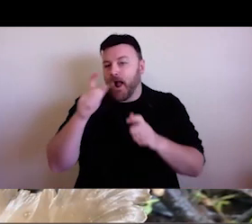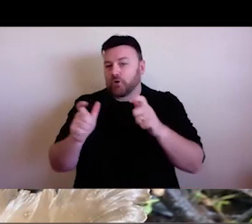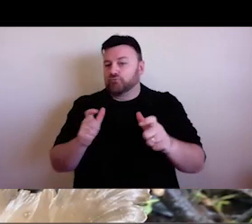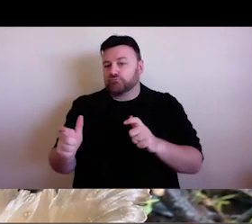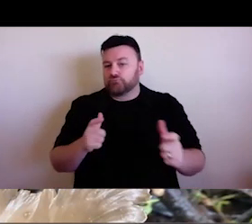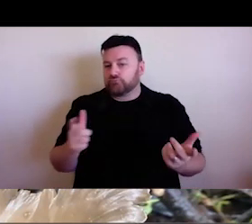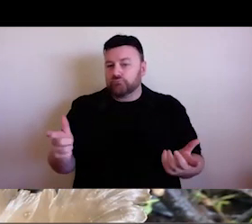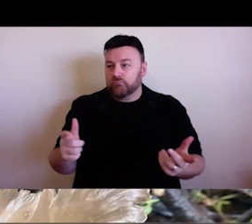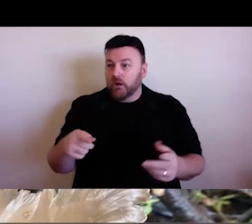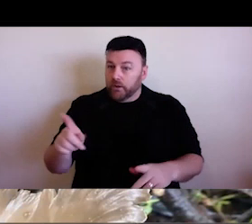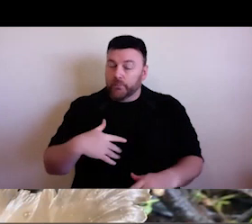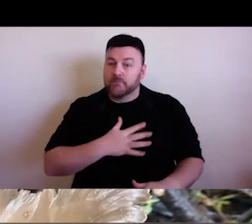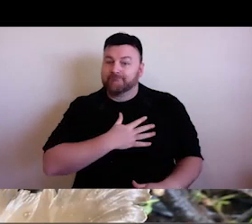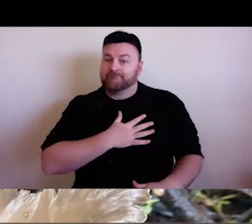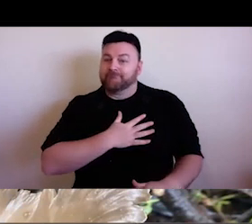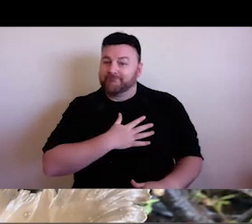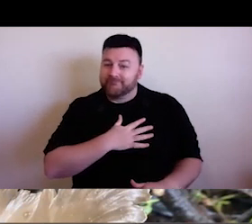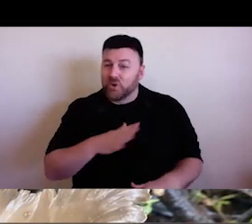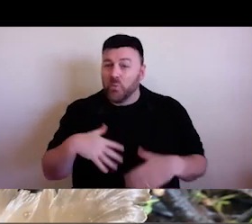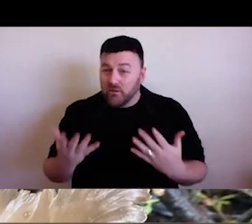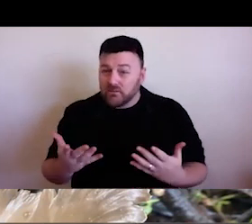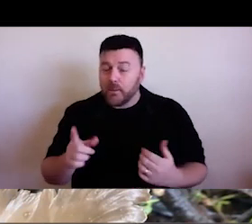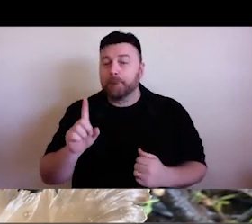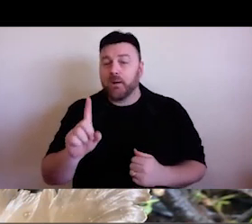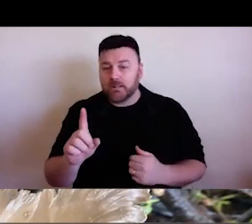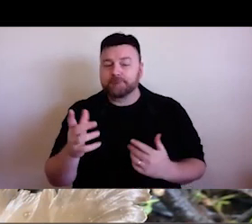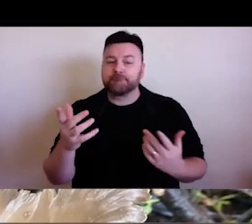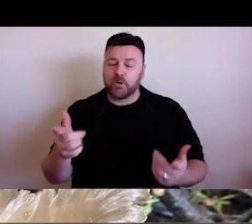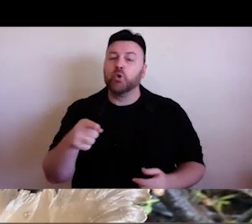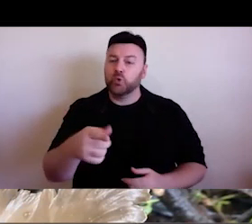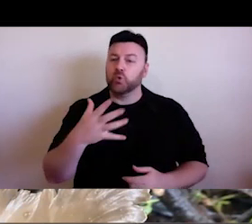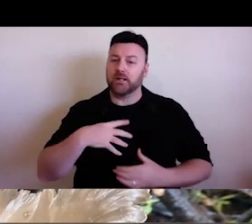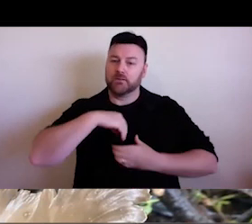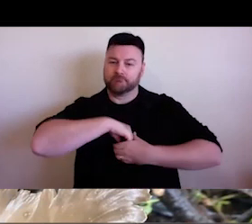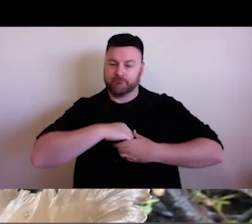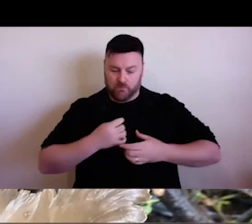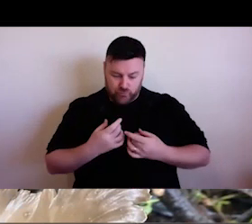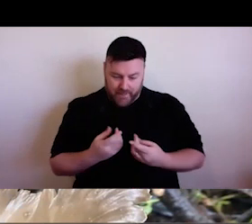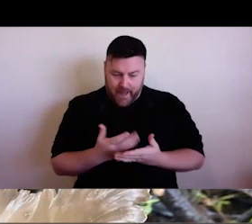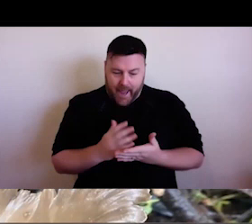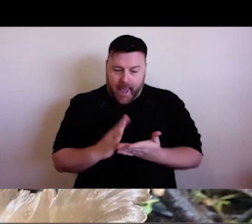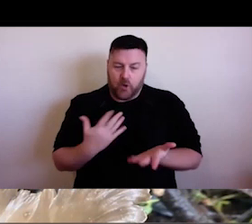you to do so. To have some preparation around that. And